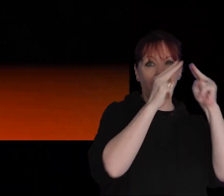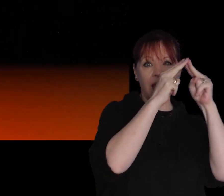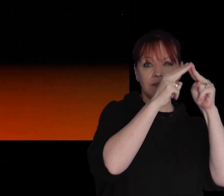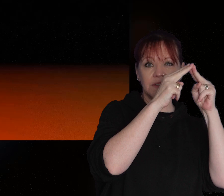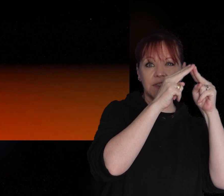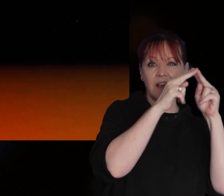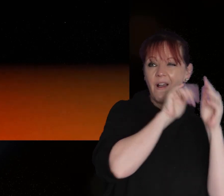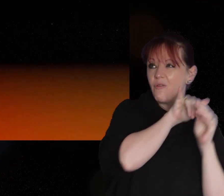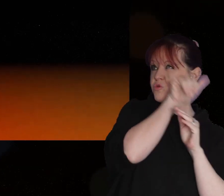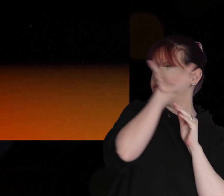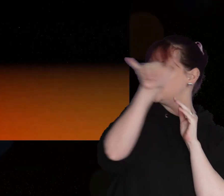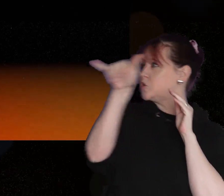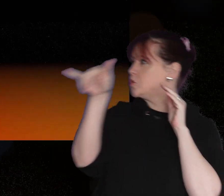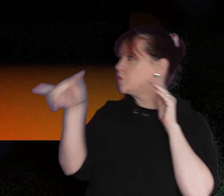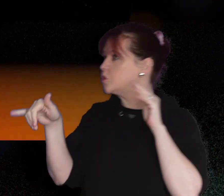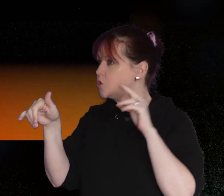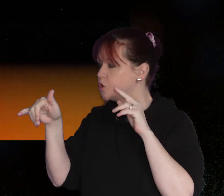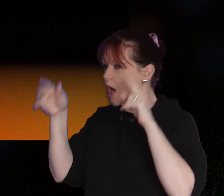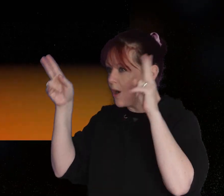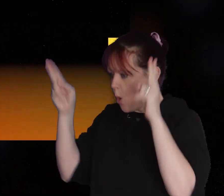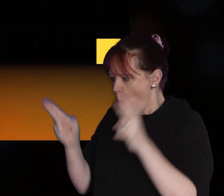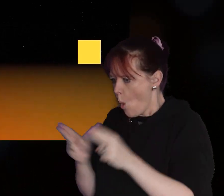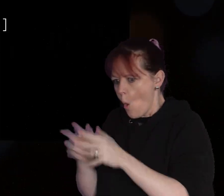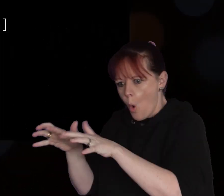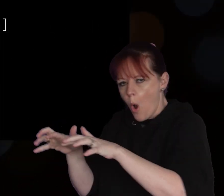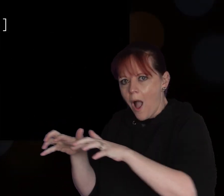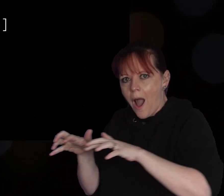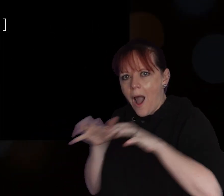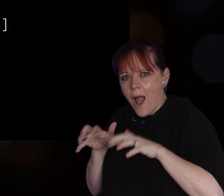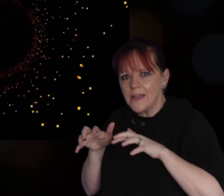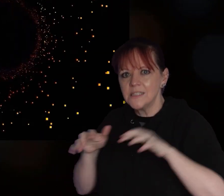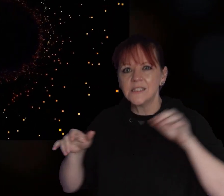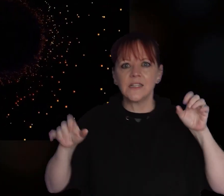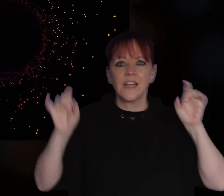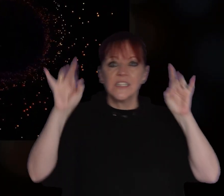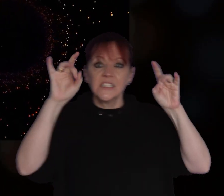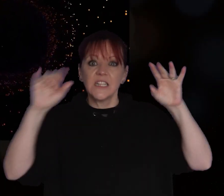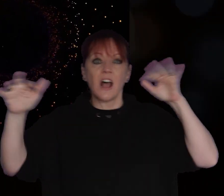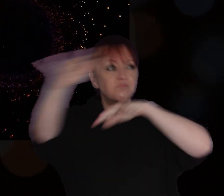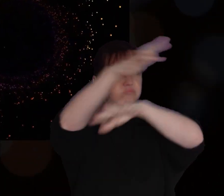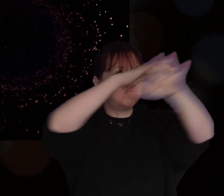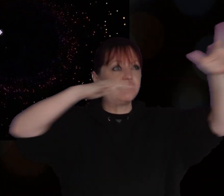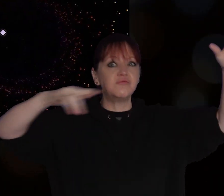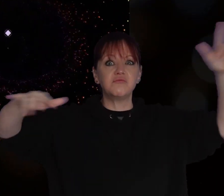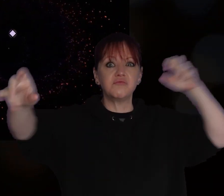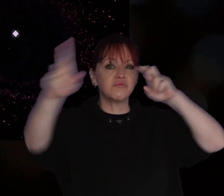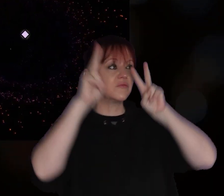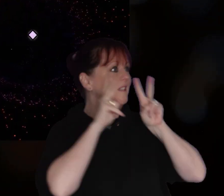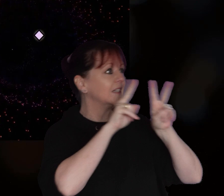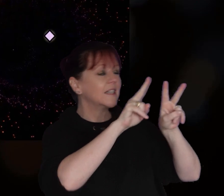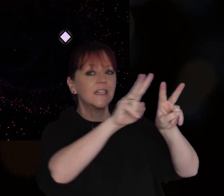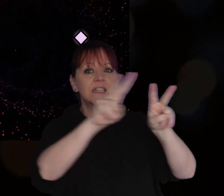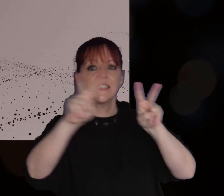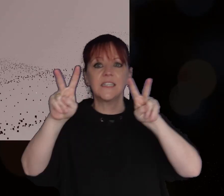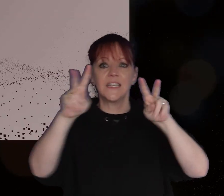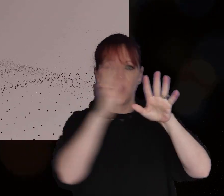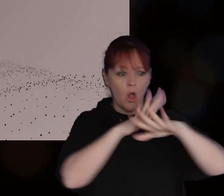The desert exosphere, with its sun and stars spinning into view. Uncover the past. Spelunking vibrant caves and structures beneath the ocean floor.